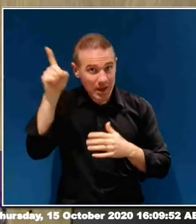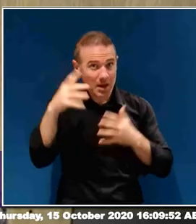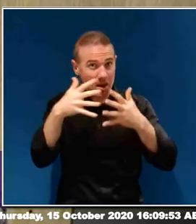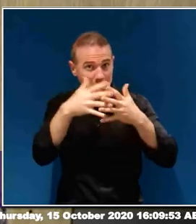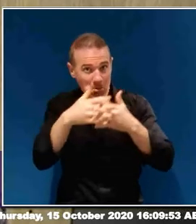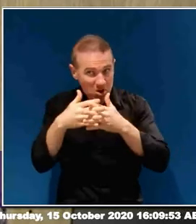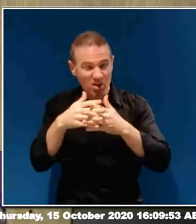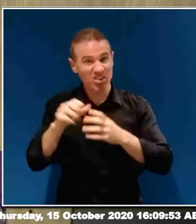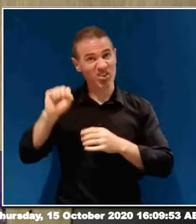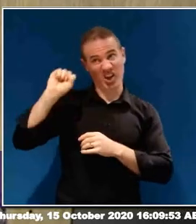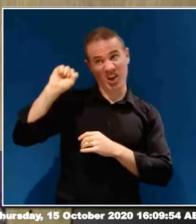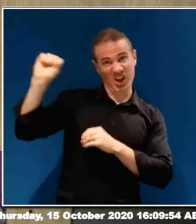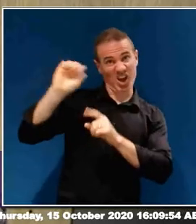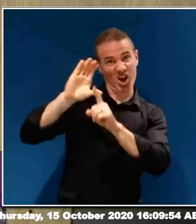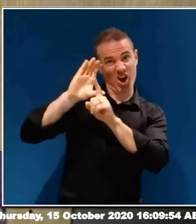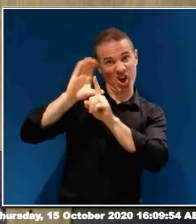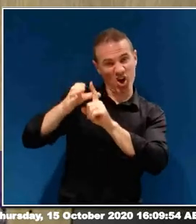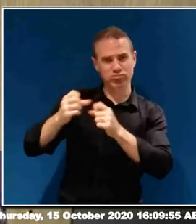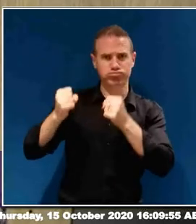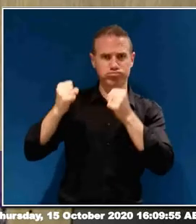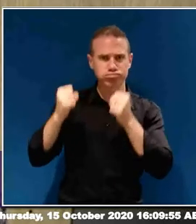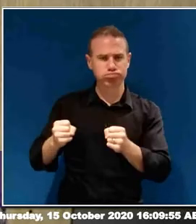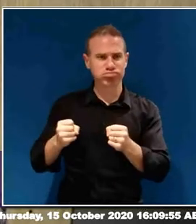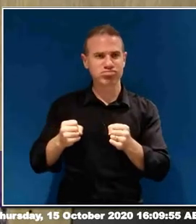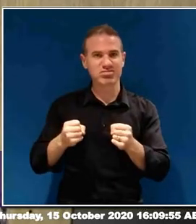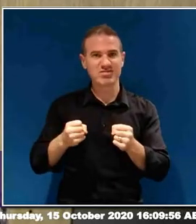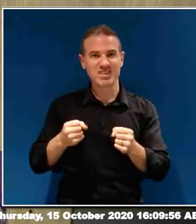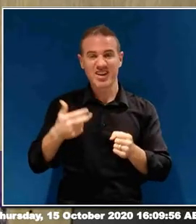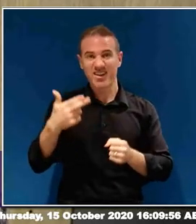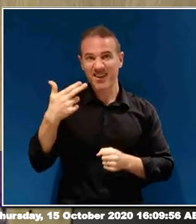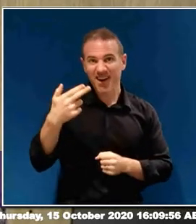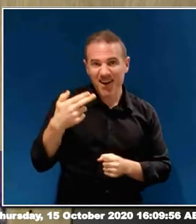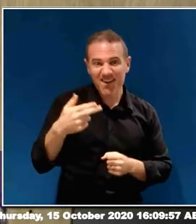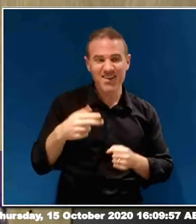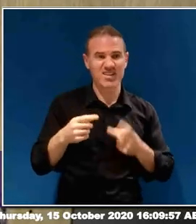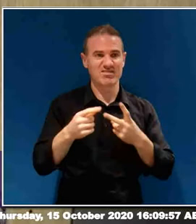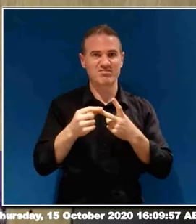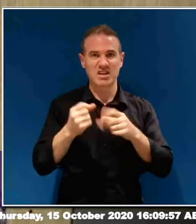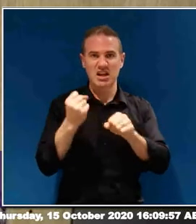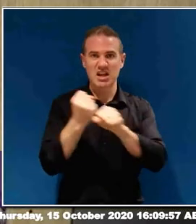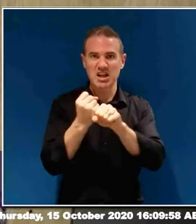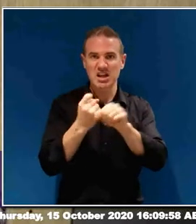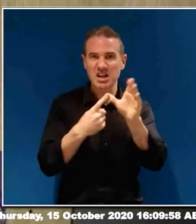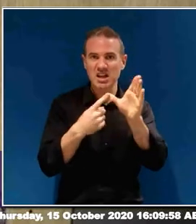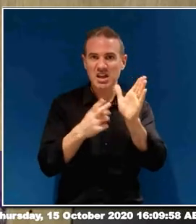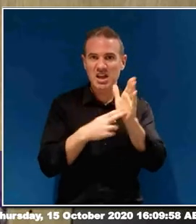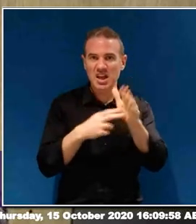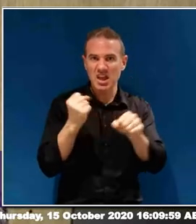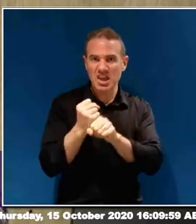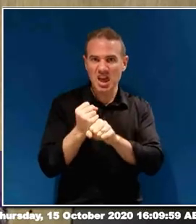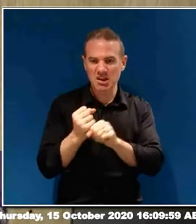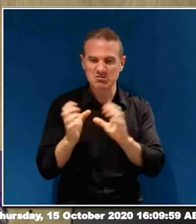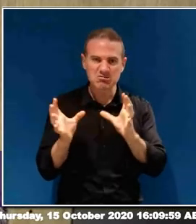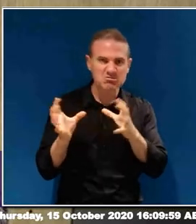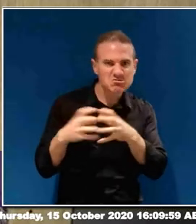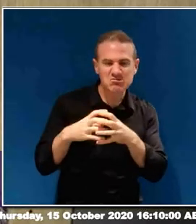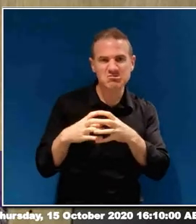and the types of behaviours that happen over there are far more severe than what happens here.